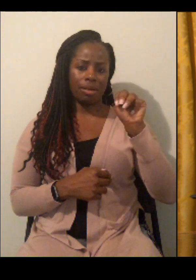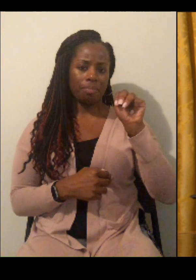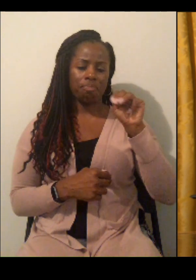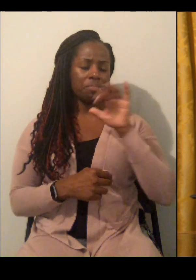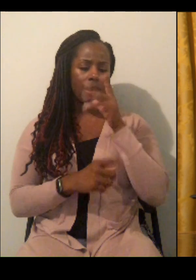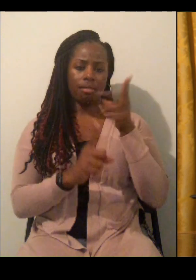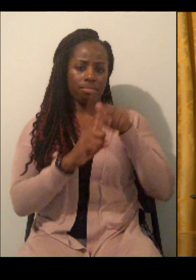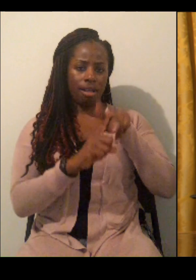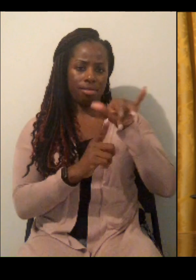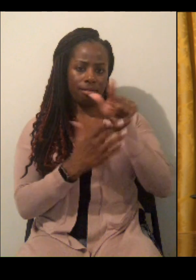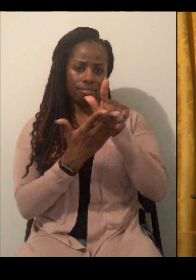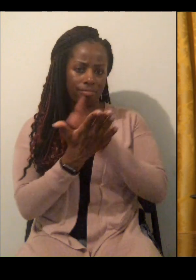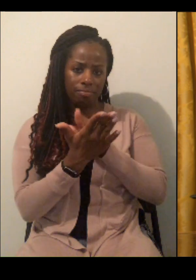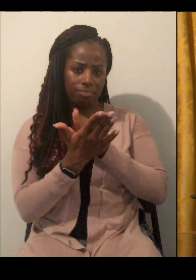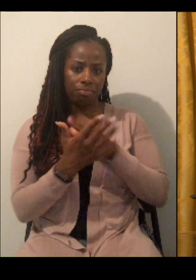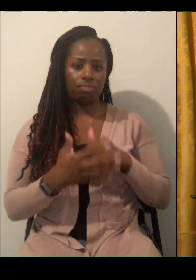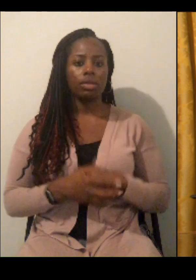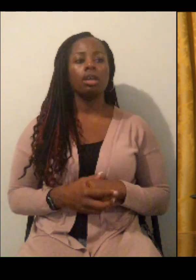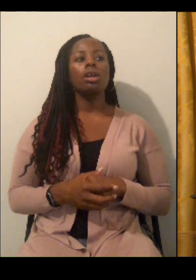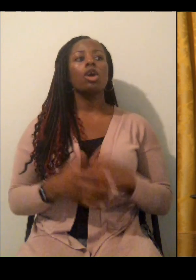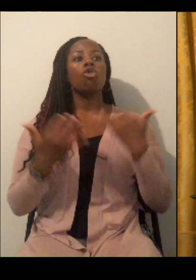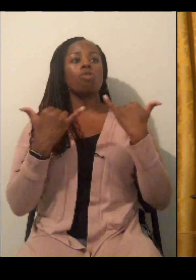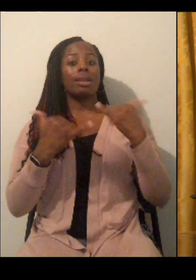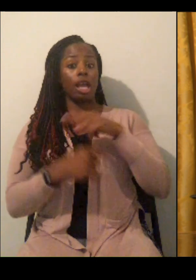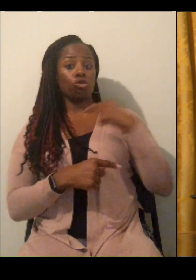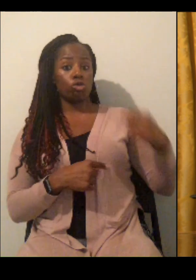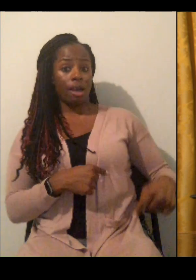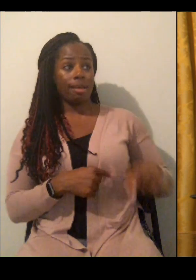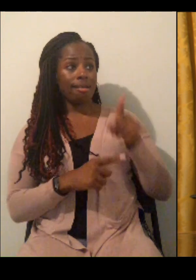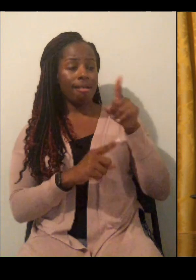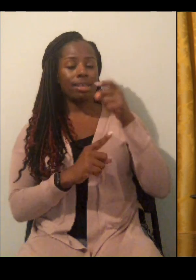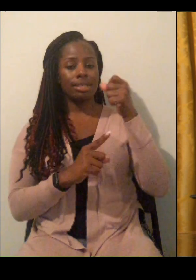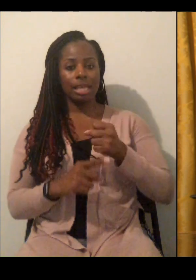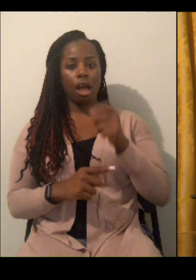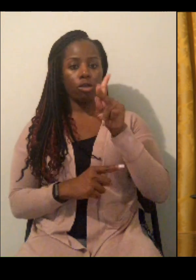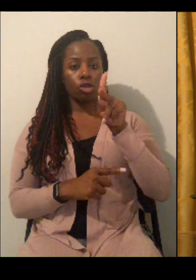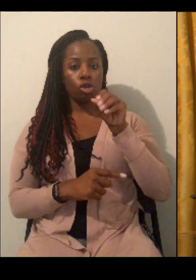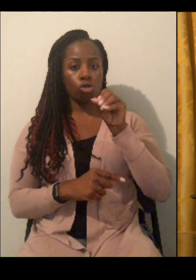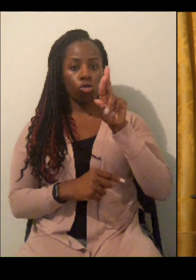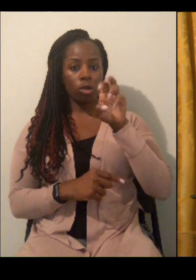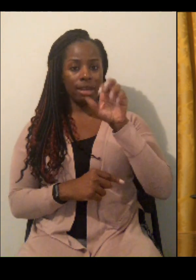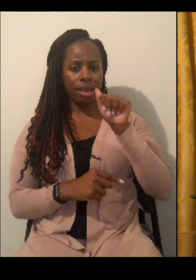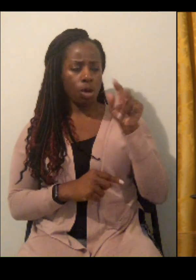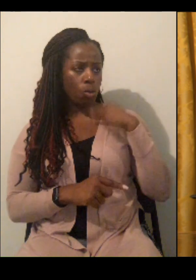the South Korea and as their situation improves we will re-evaluate the